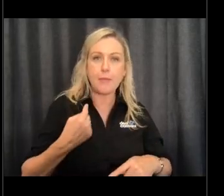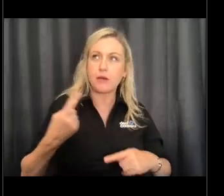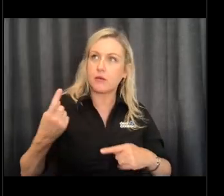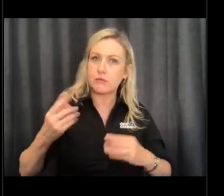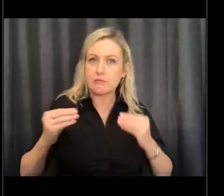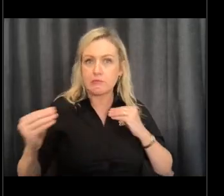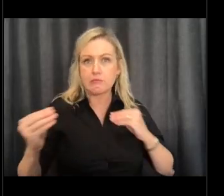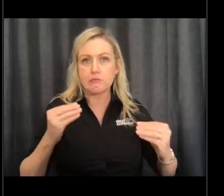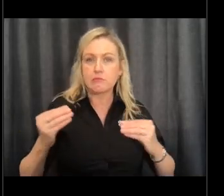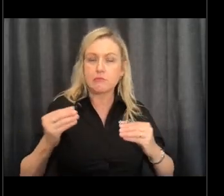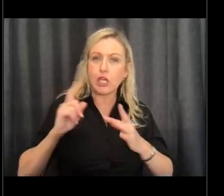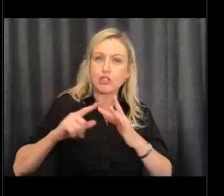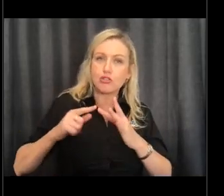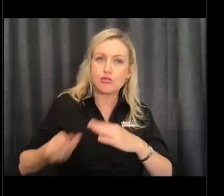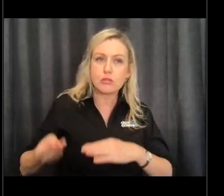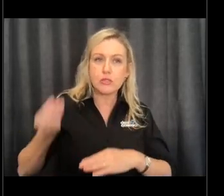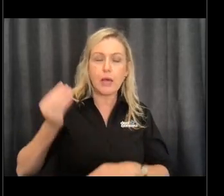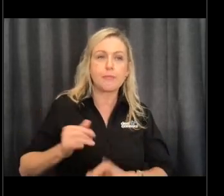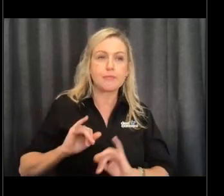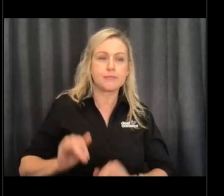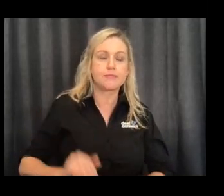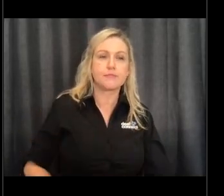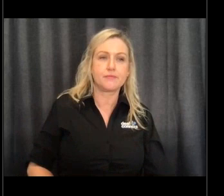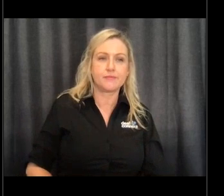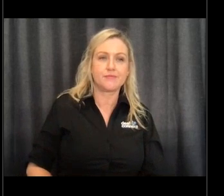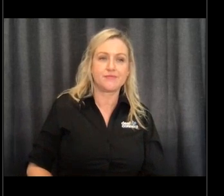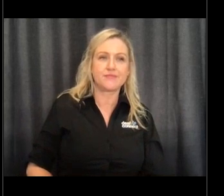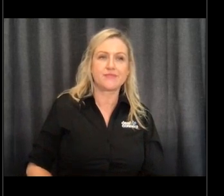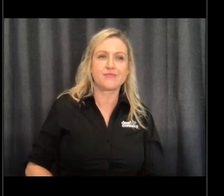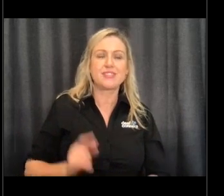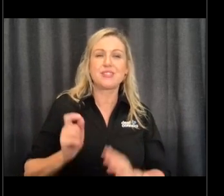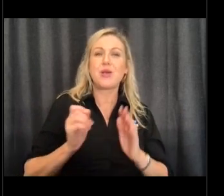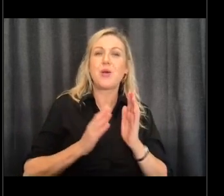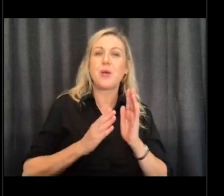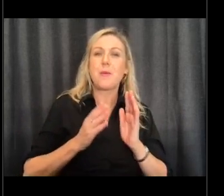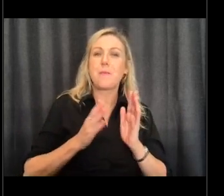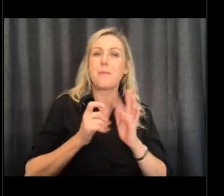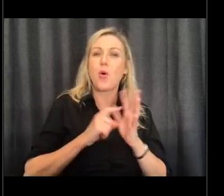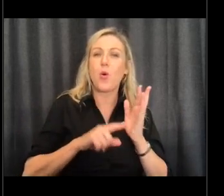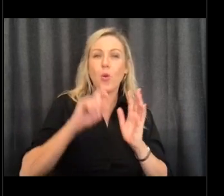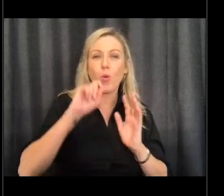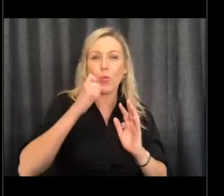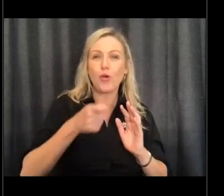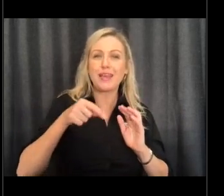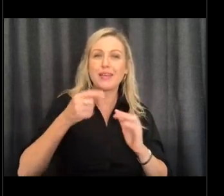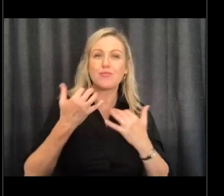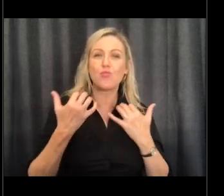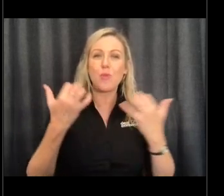Mid March Paul will be back again to talk about the cost of living with Kristy.